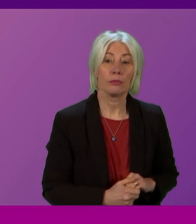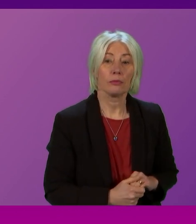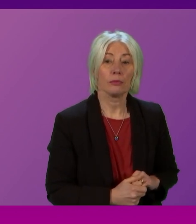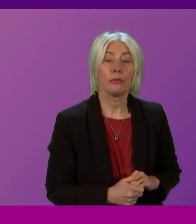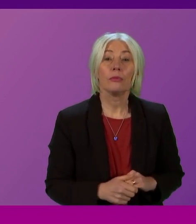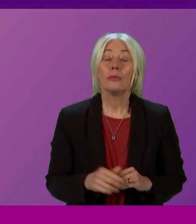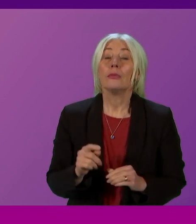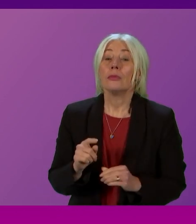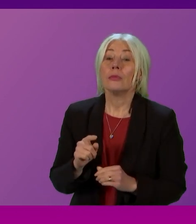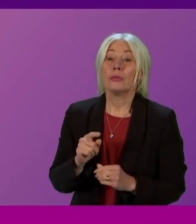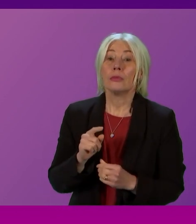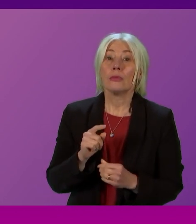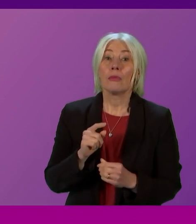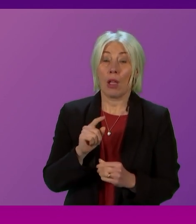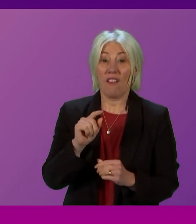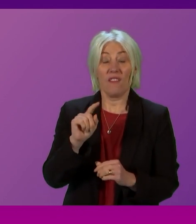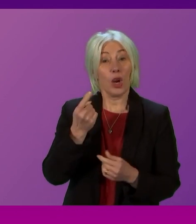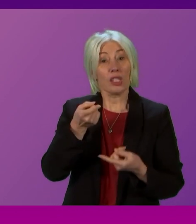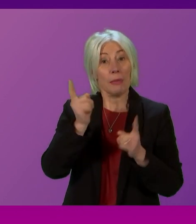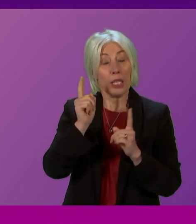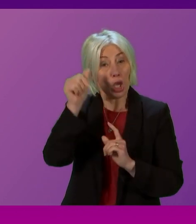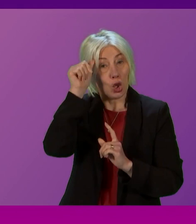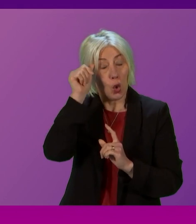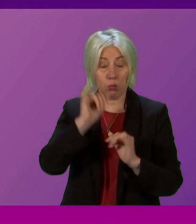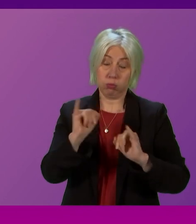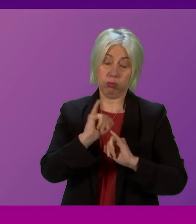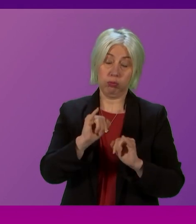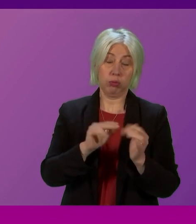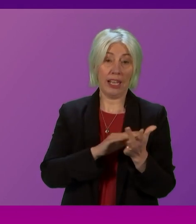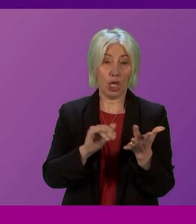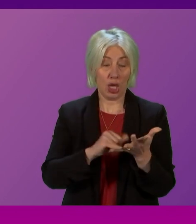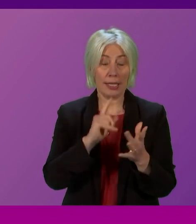The First Minister is more than aware of the crisis that the NHS faces.